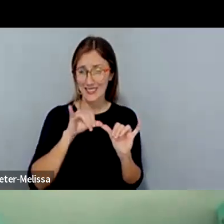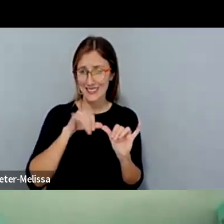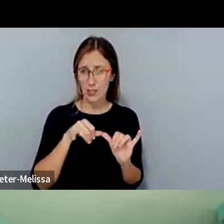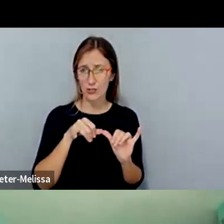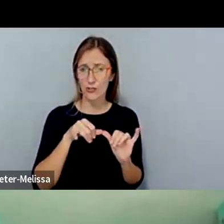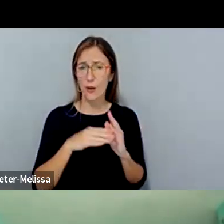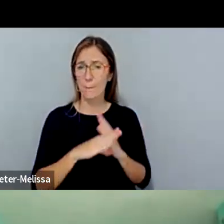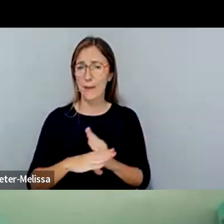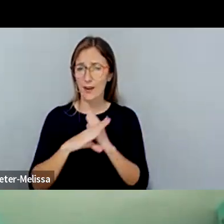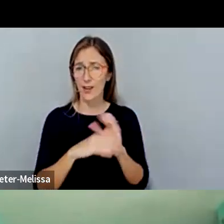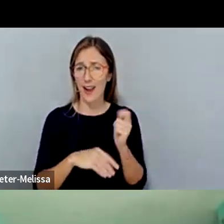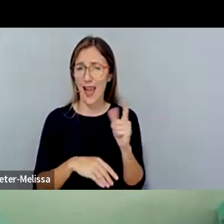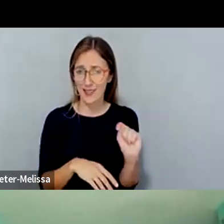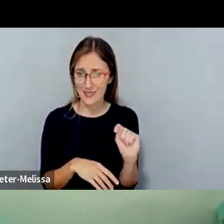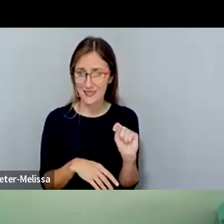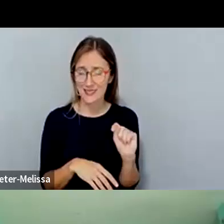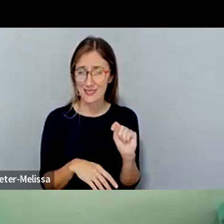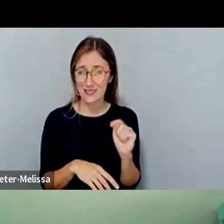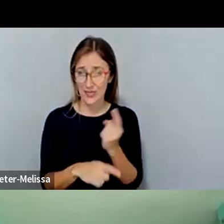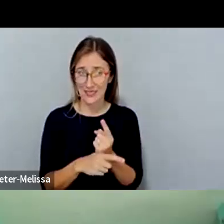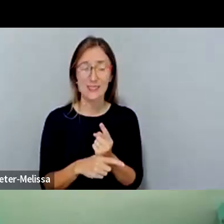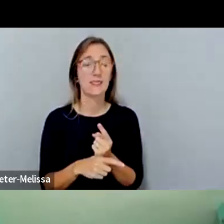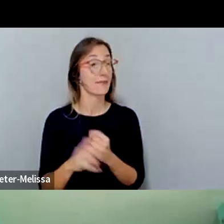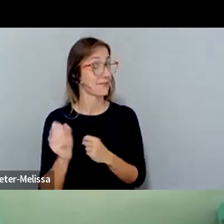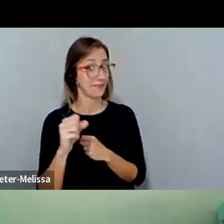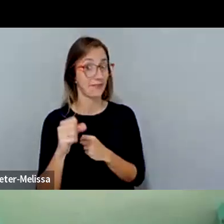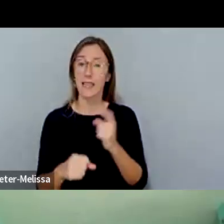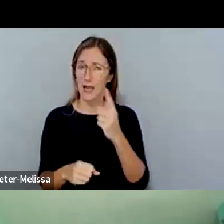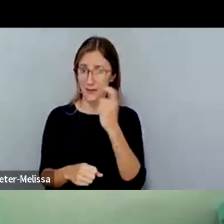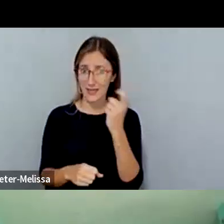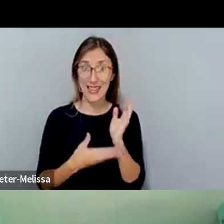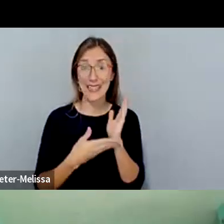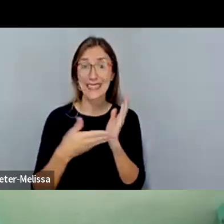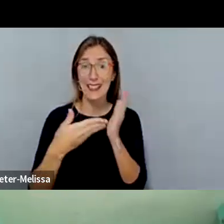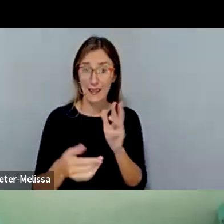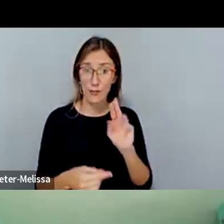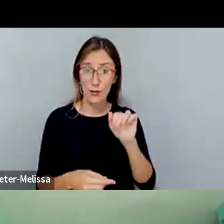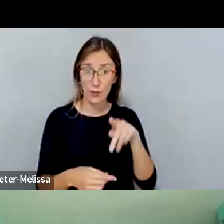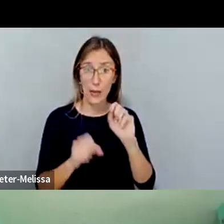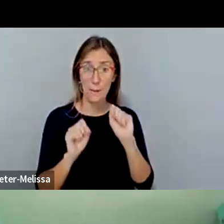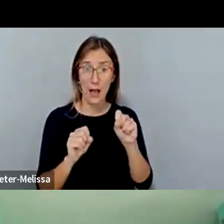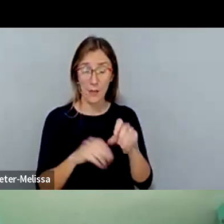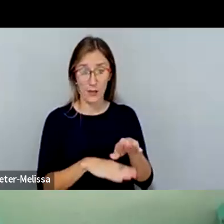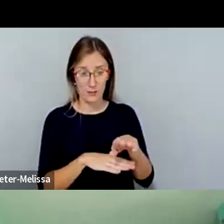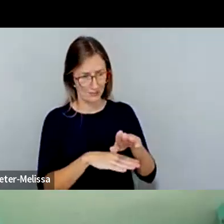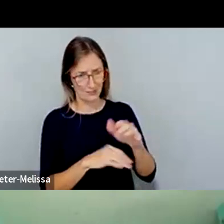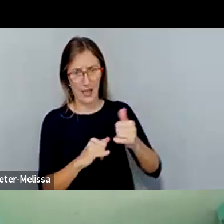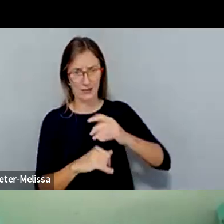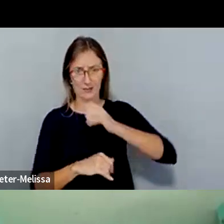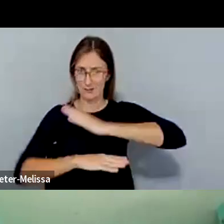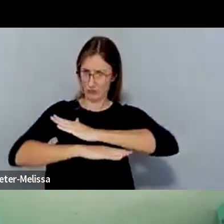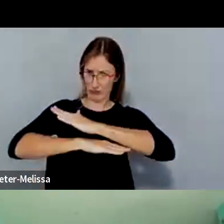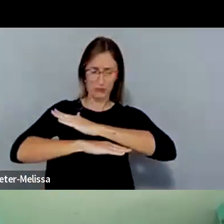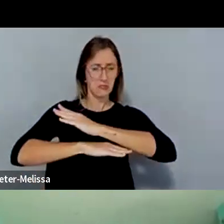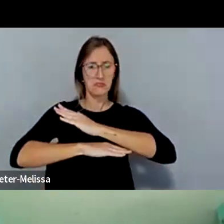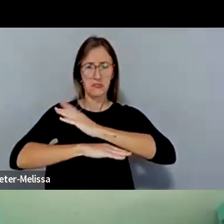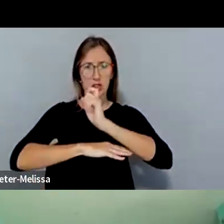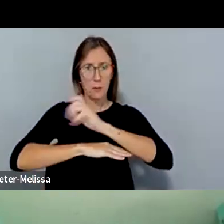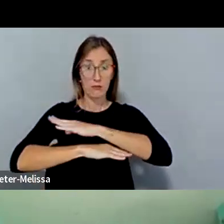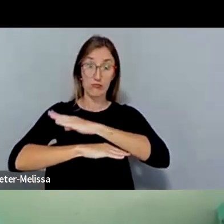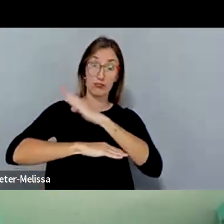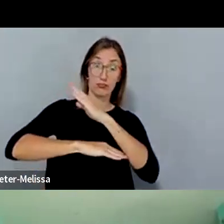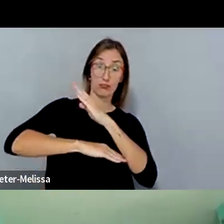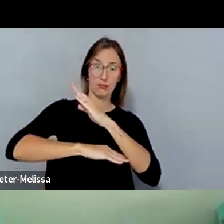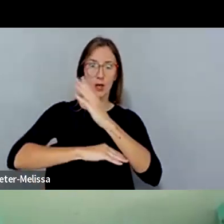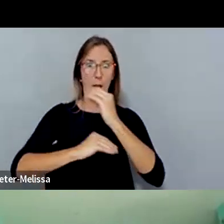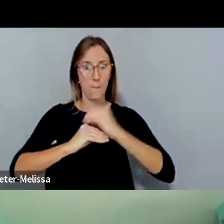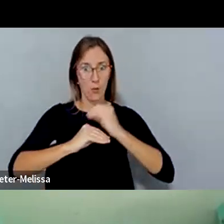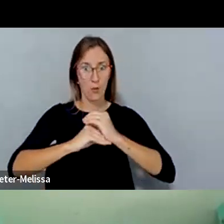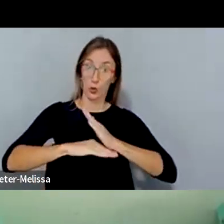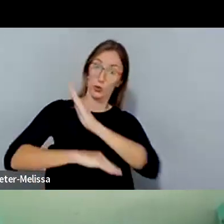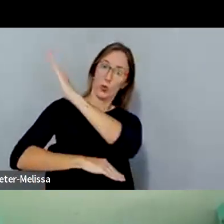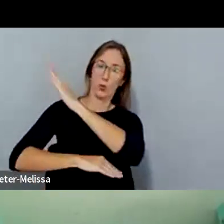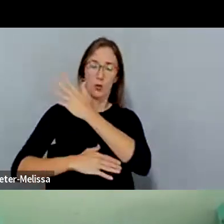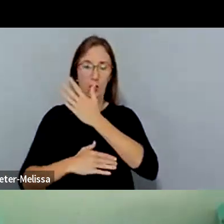building requirements for an accessible ramp created through ADA and the